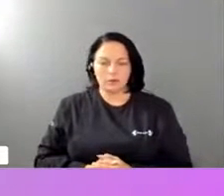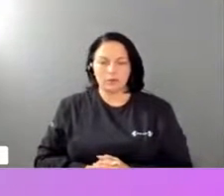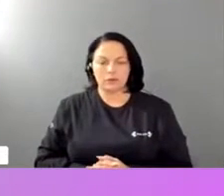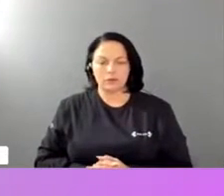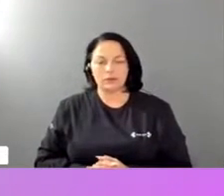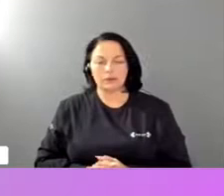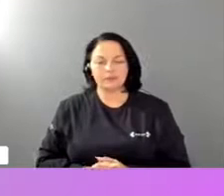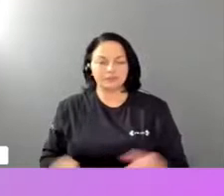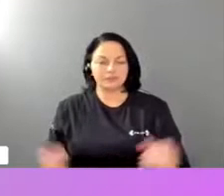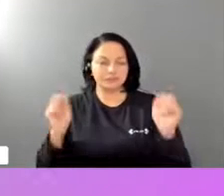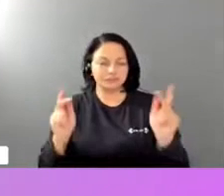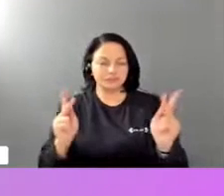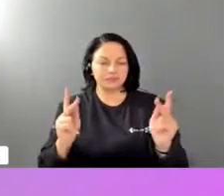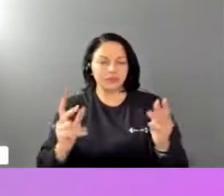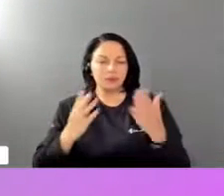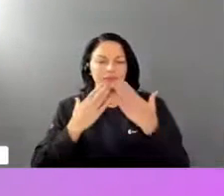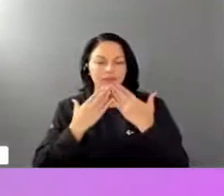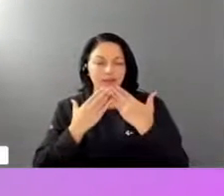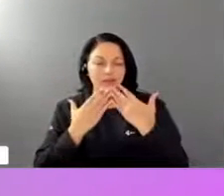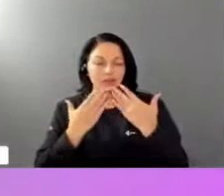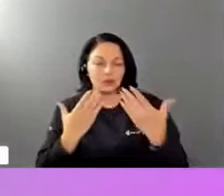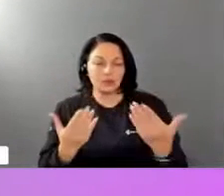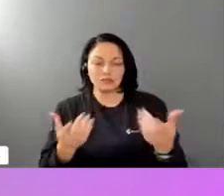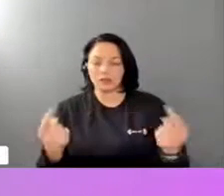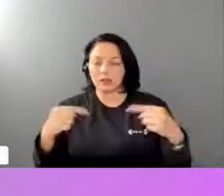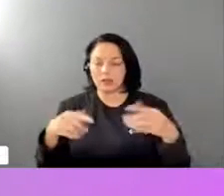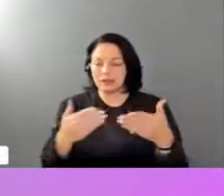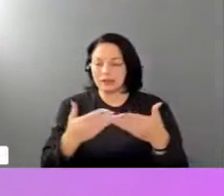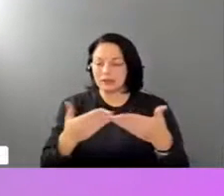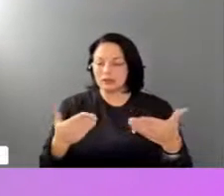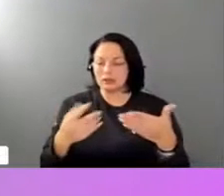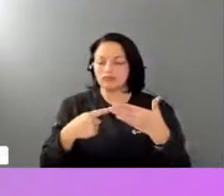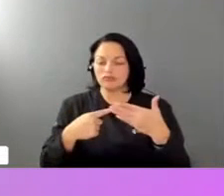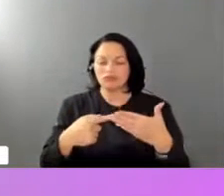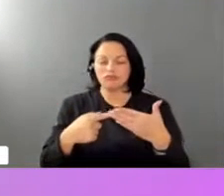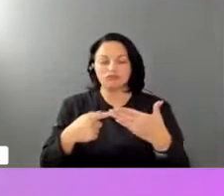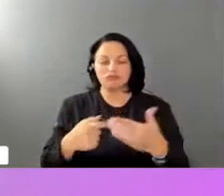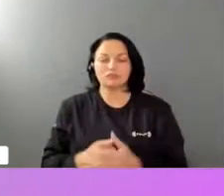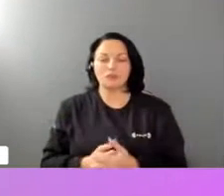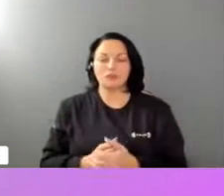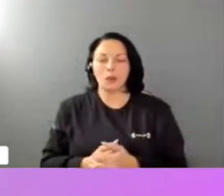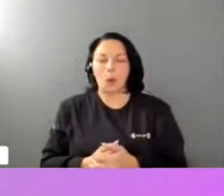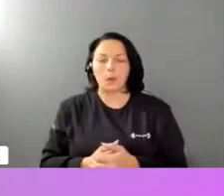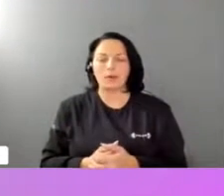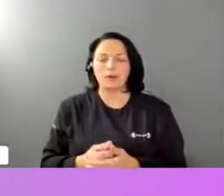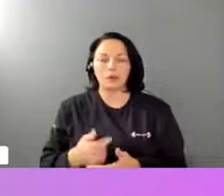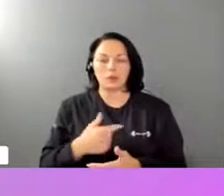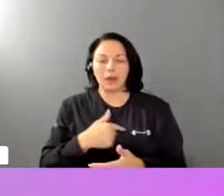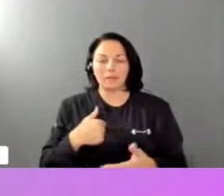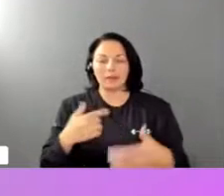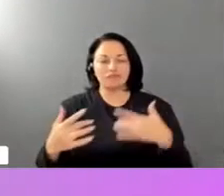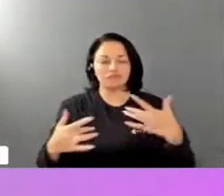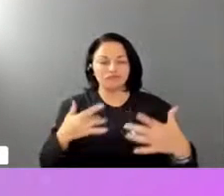their everyday development work? [Kendall Gassner]